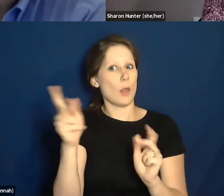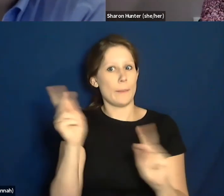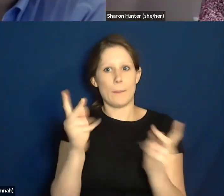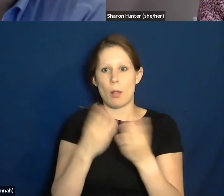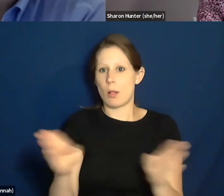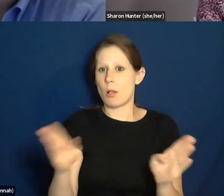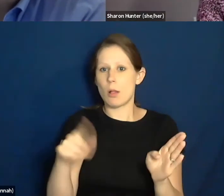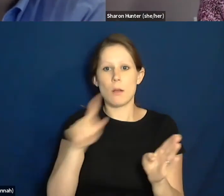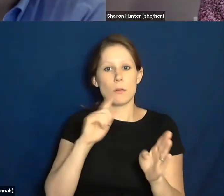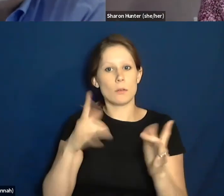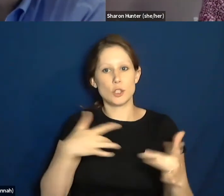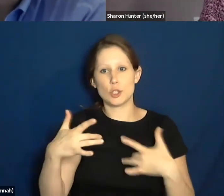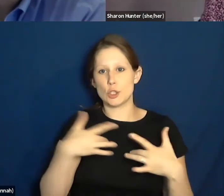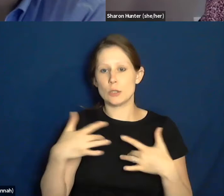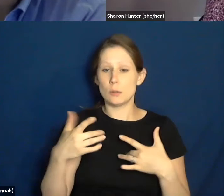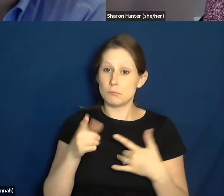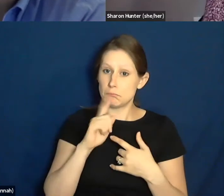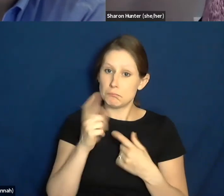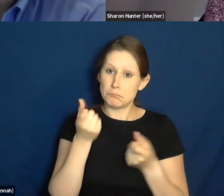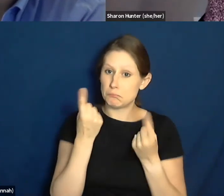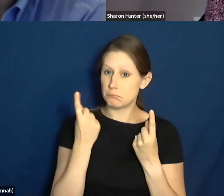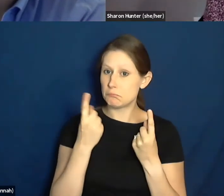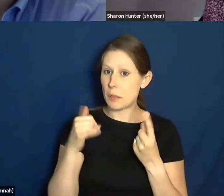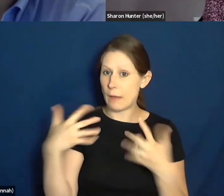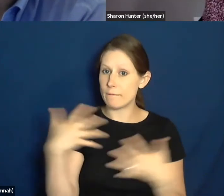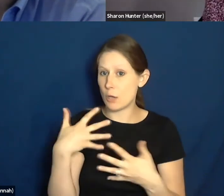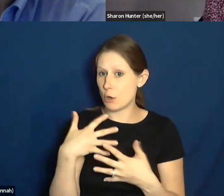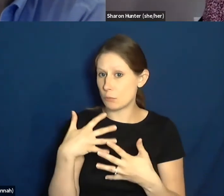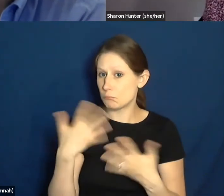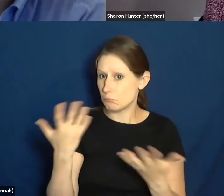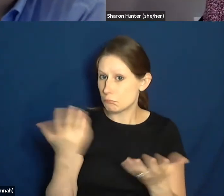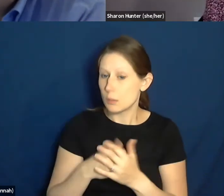It's not an unreasonable fear. Not that the the risk is not getting